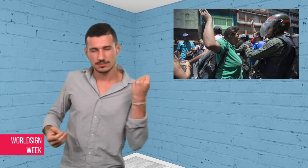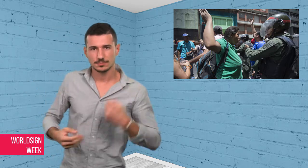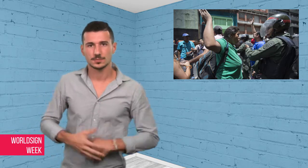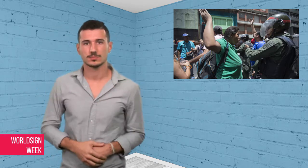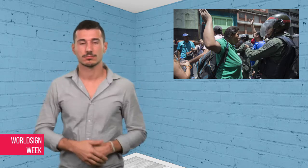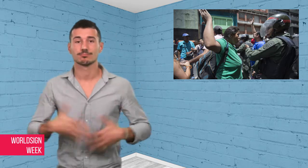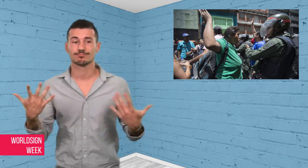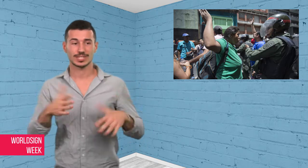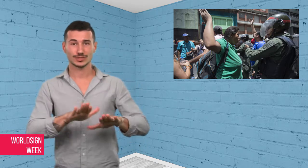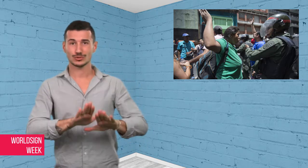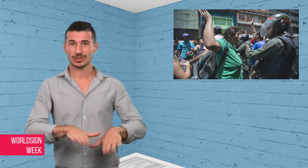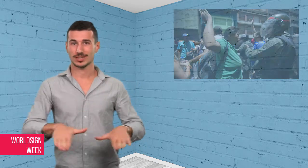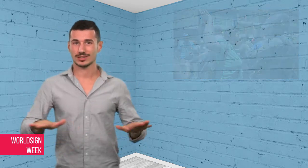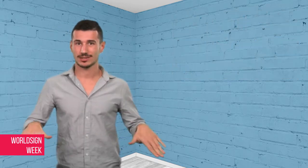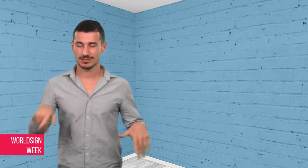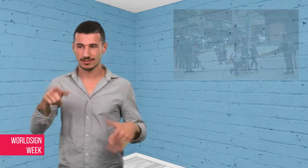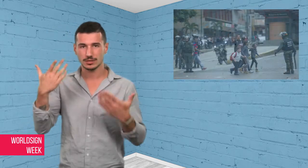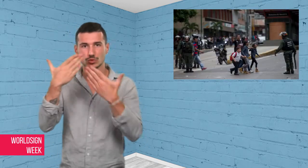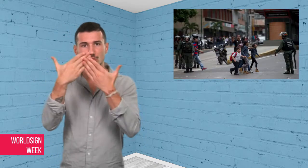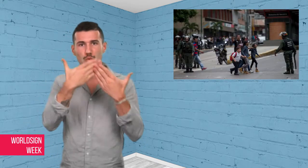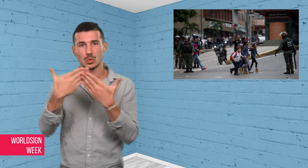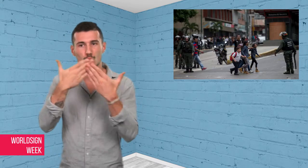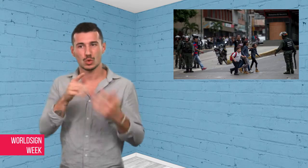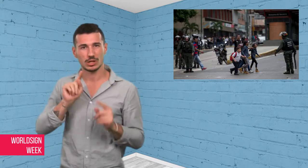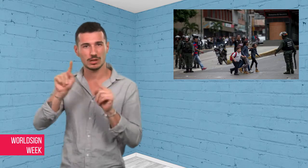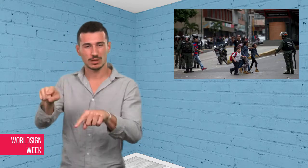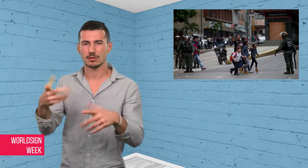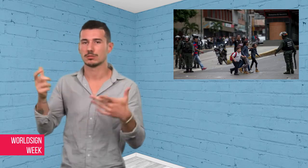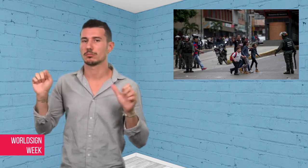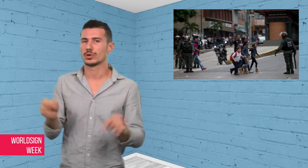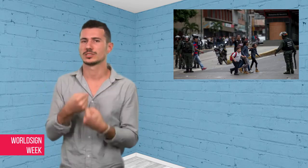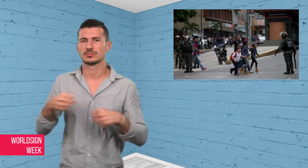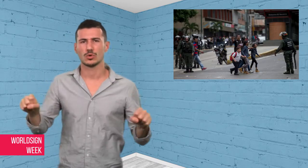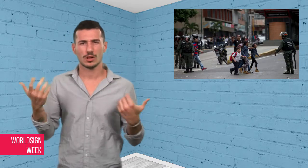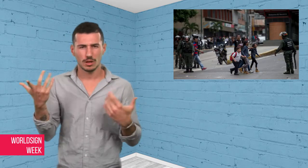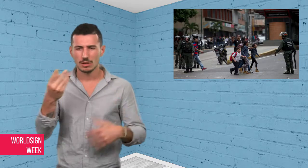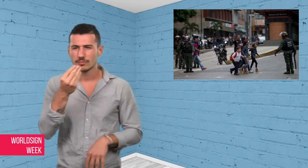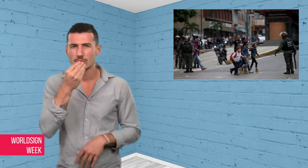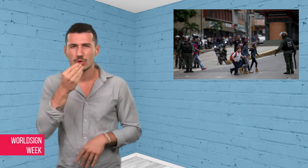they’re too weak from lack of nutrition.